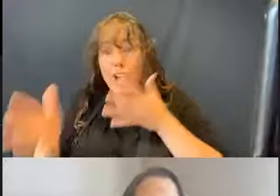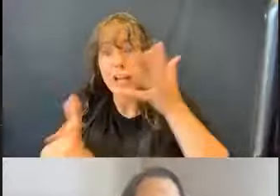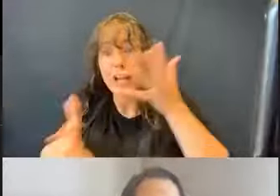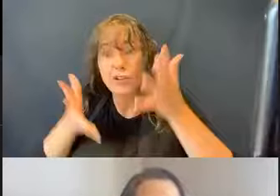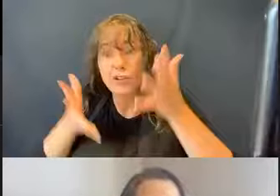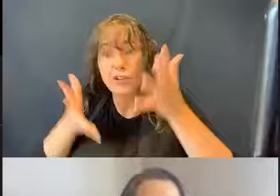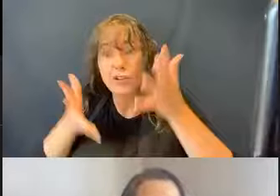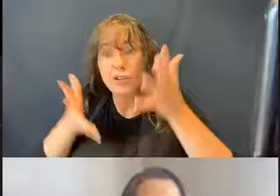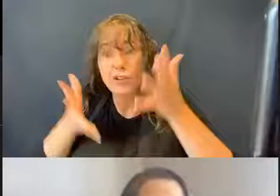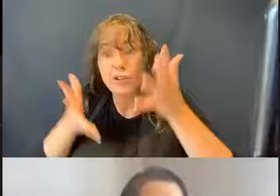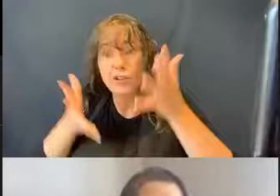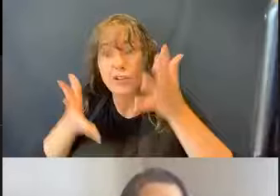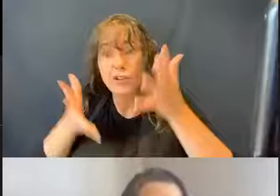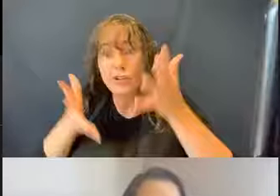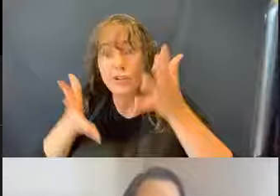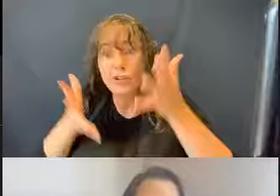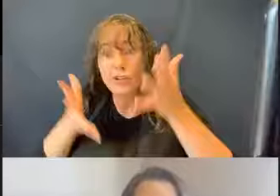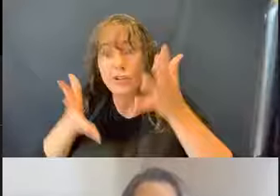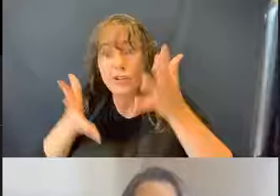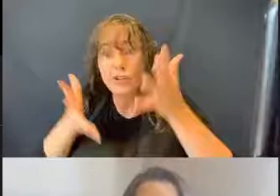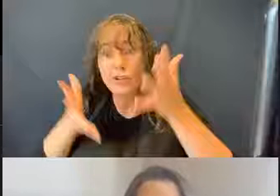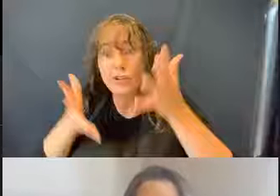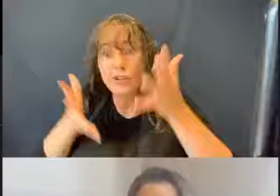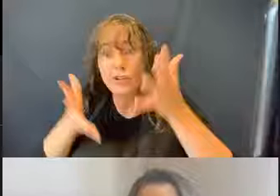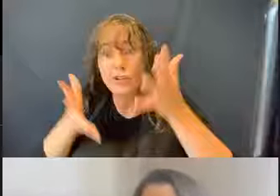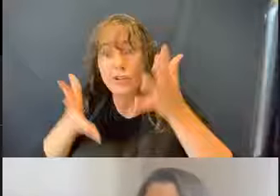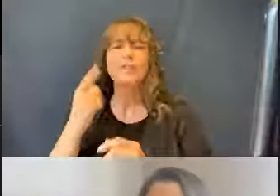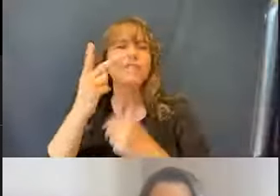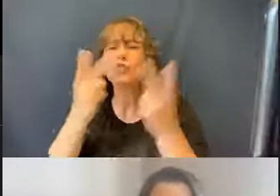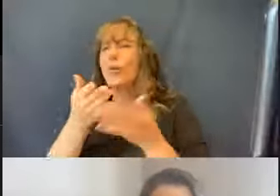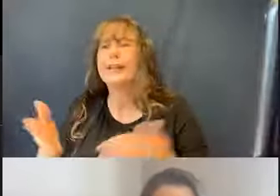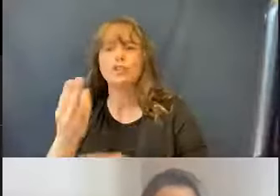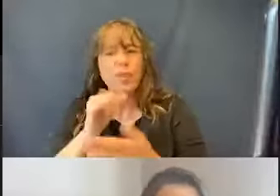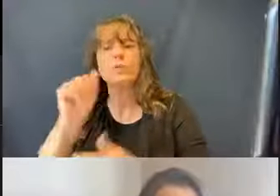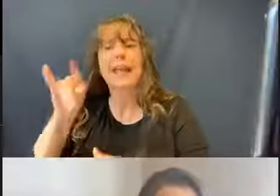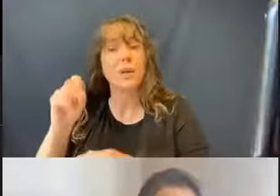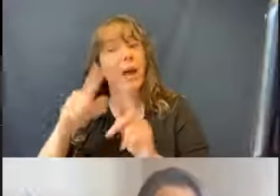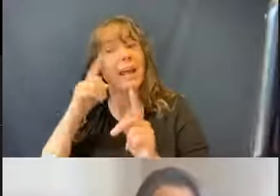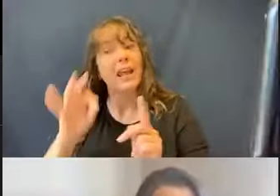If you have visual aids, use them. Be aware, though, if you're holding that knee sample and